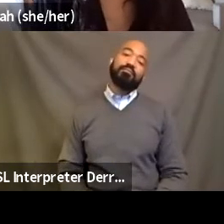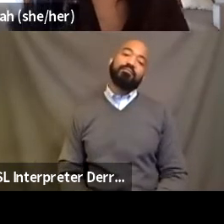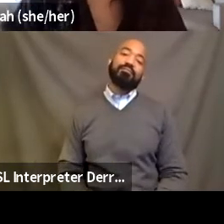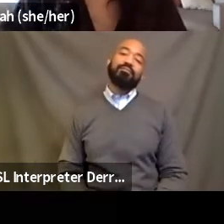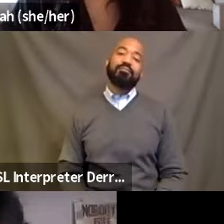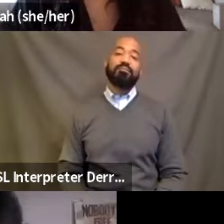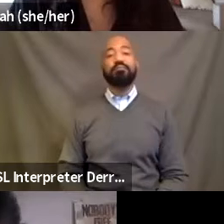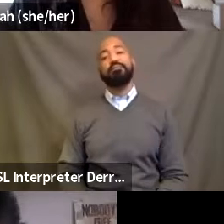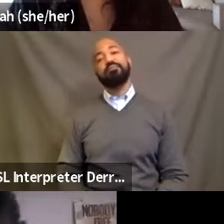Benjamin (they/them/elle): yeah just.